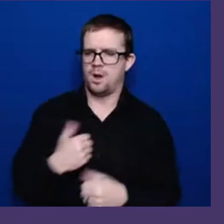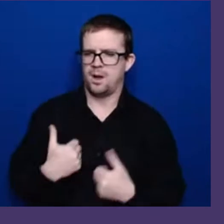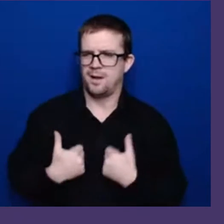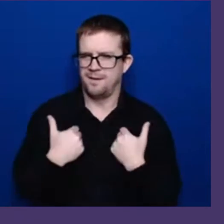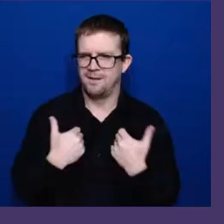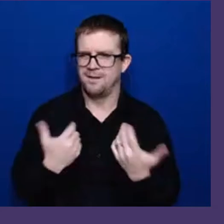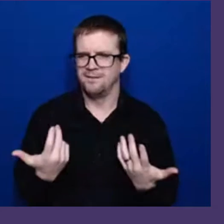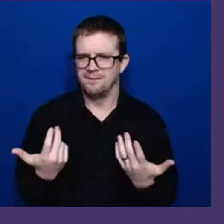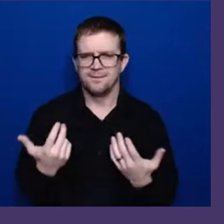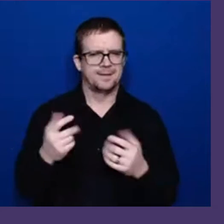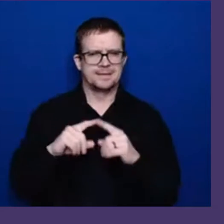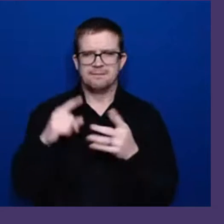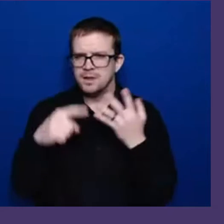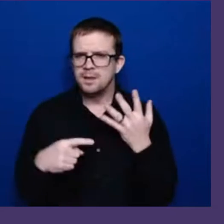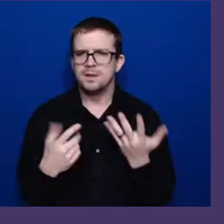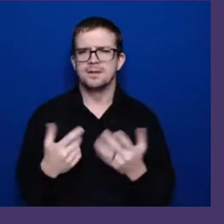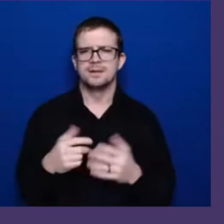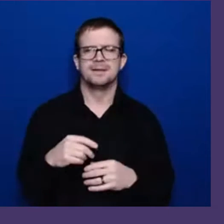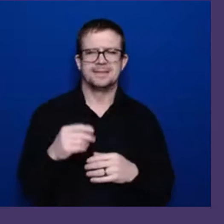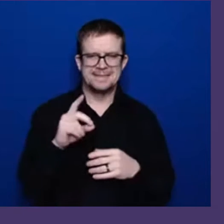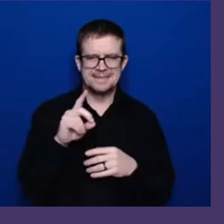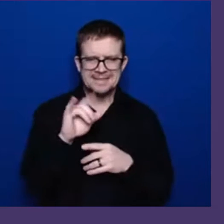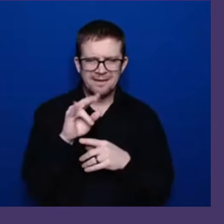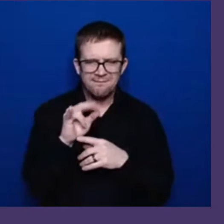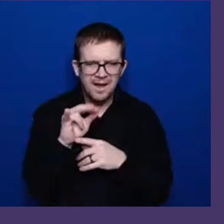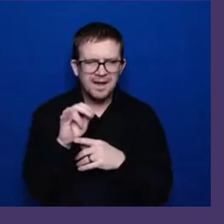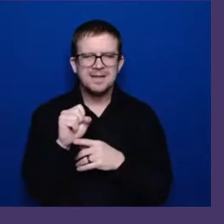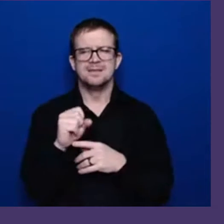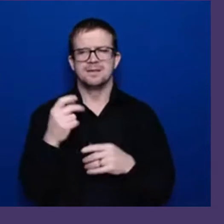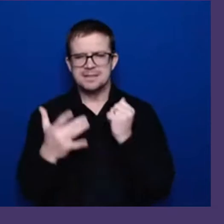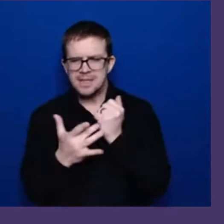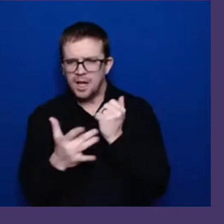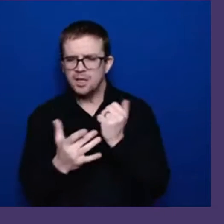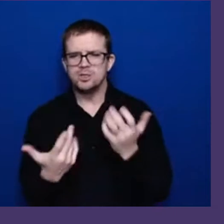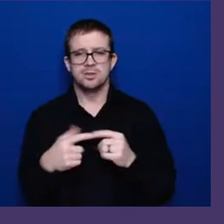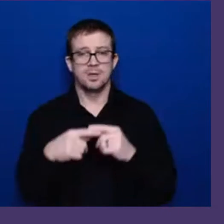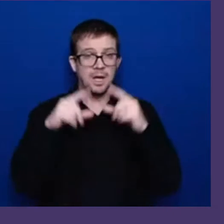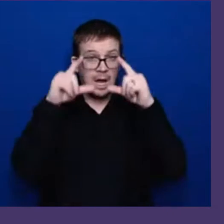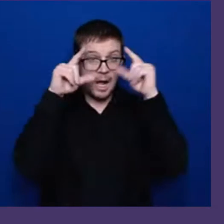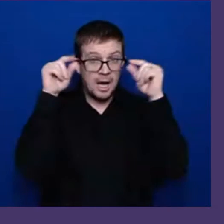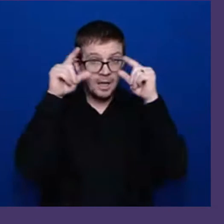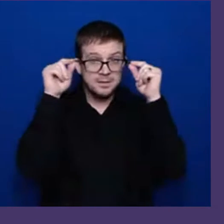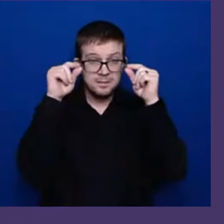with our glasses at some point? I think of all of the ways in which it can recognize what's happening